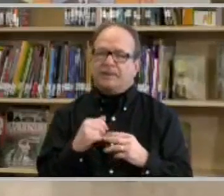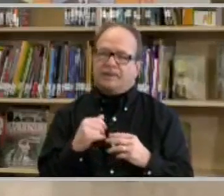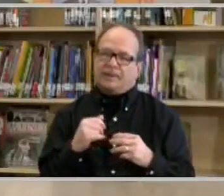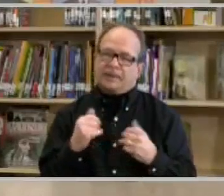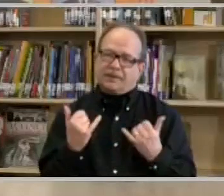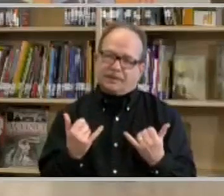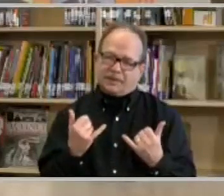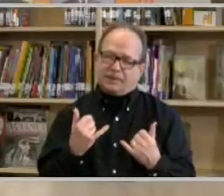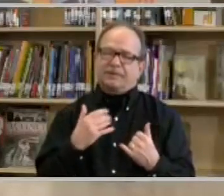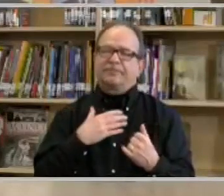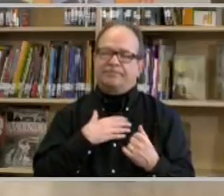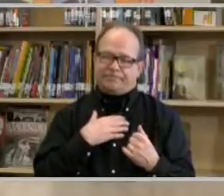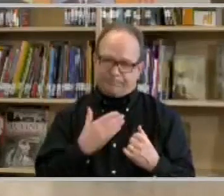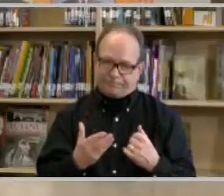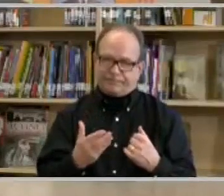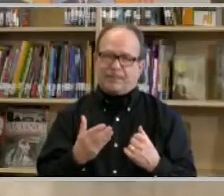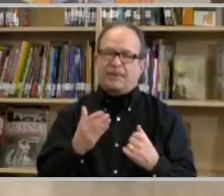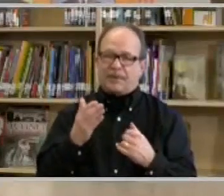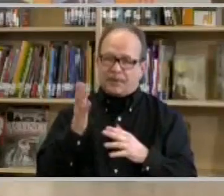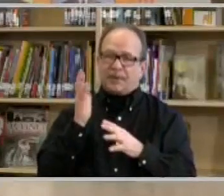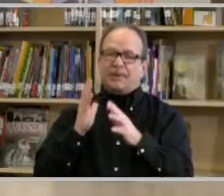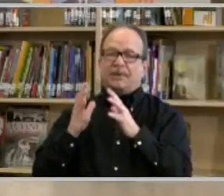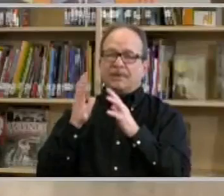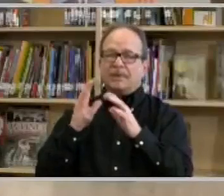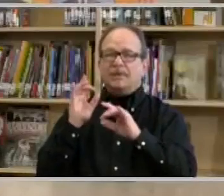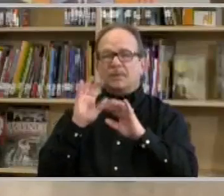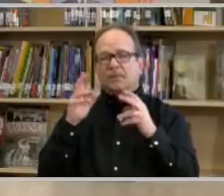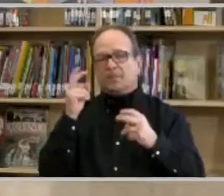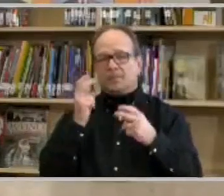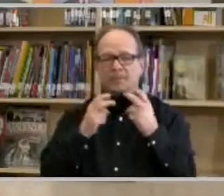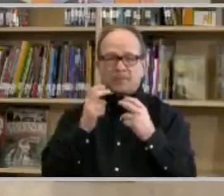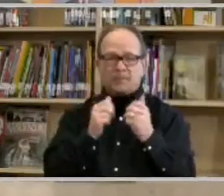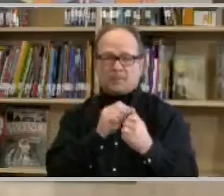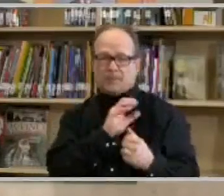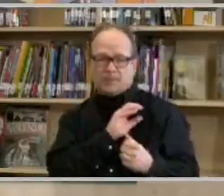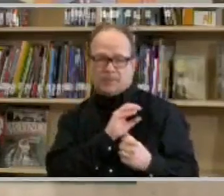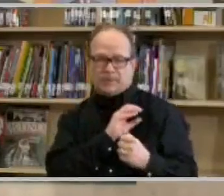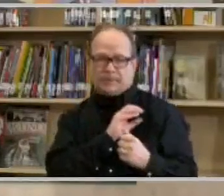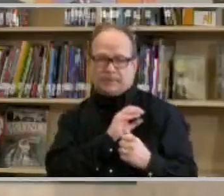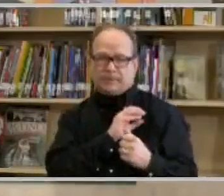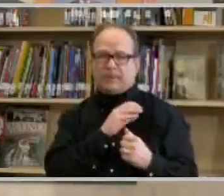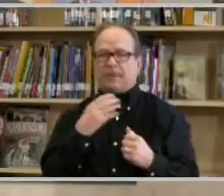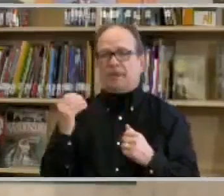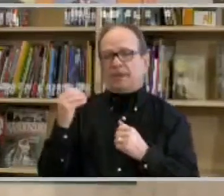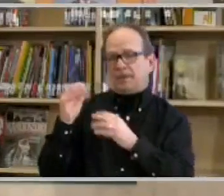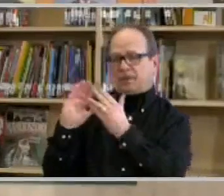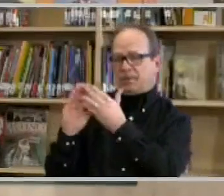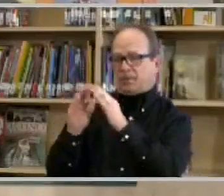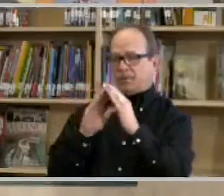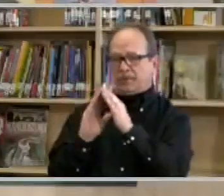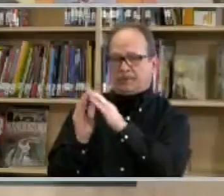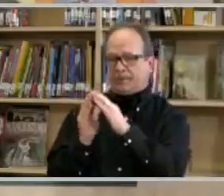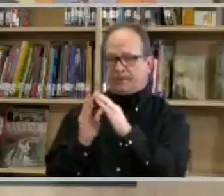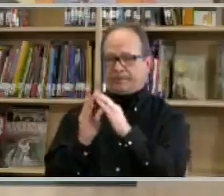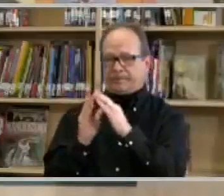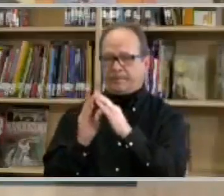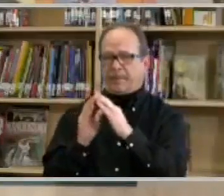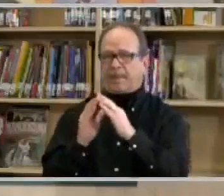GAB IS -- GAP IS ONE, IN ACKNOWLEDGING THE DAMAGE THAT